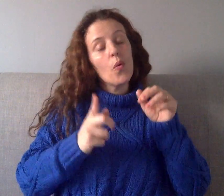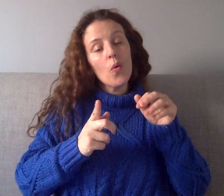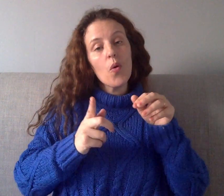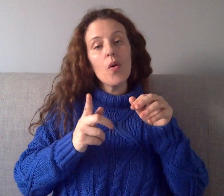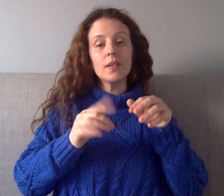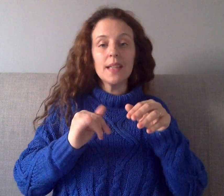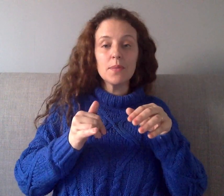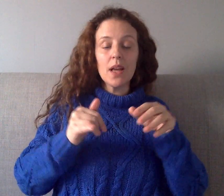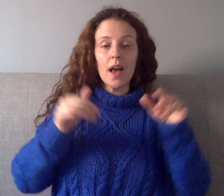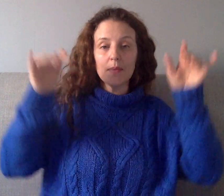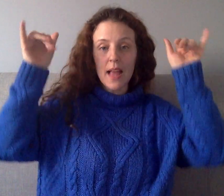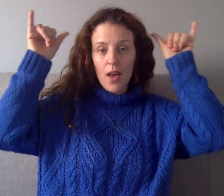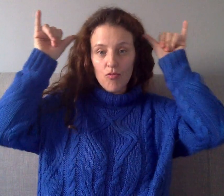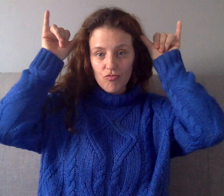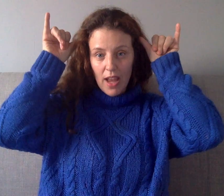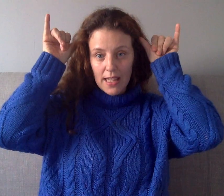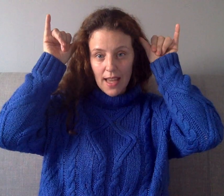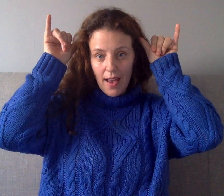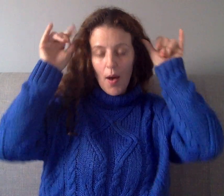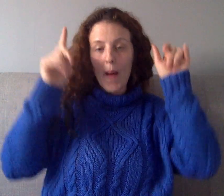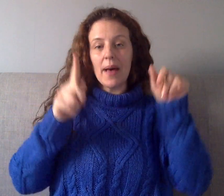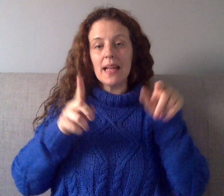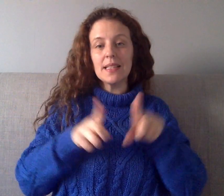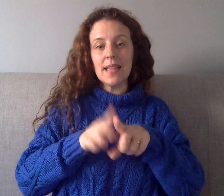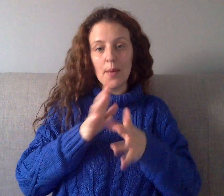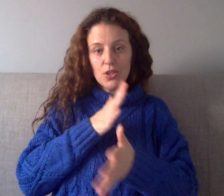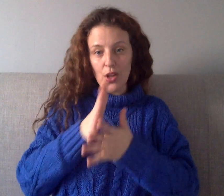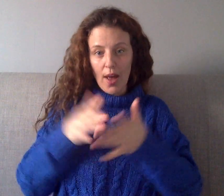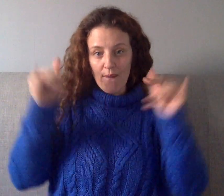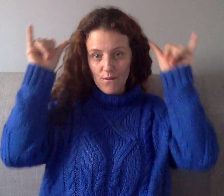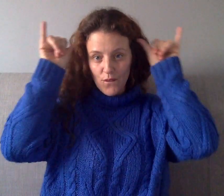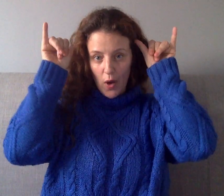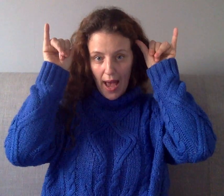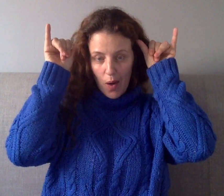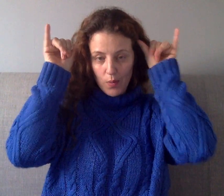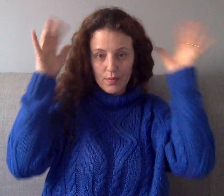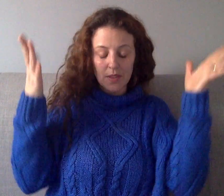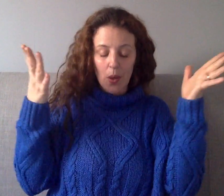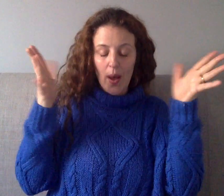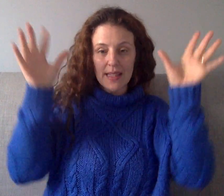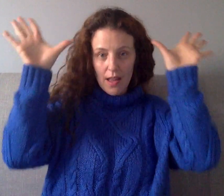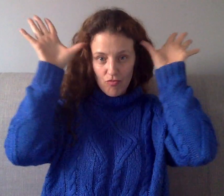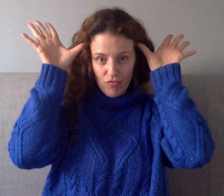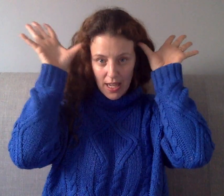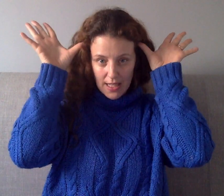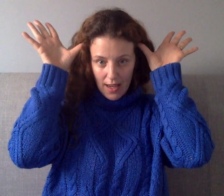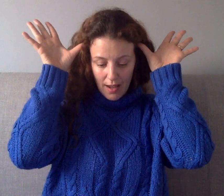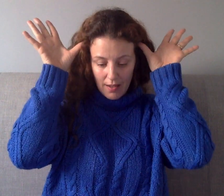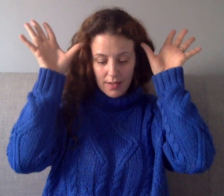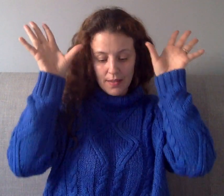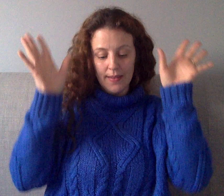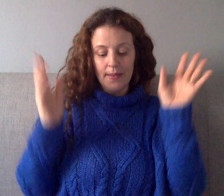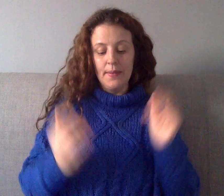Or sometimes you can sign it like this, that is the same sign for cow.